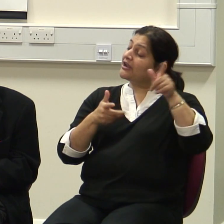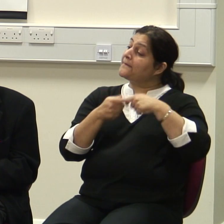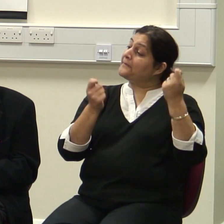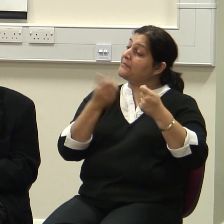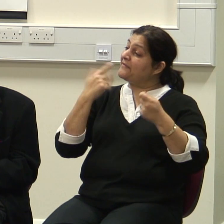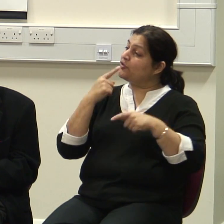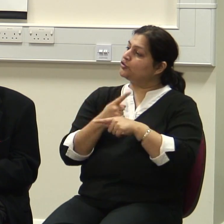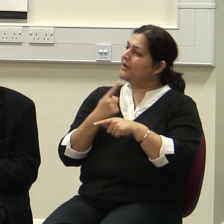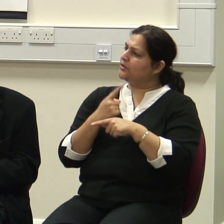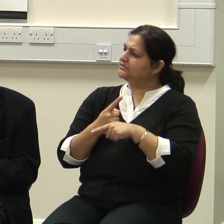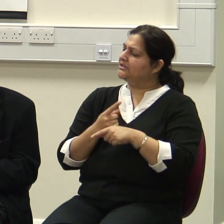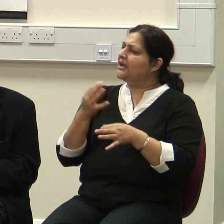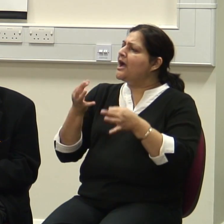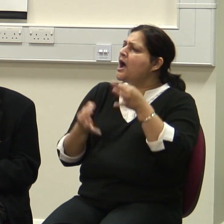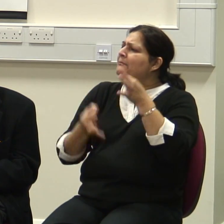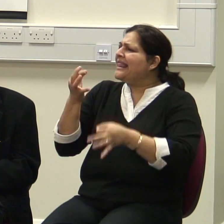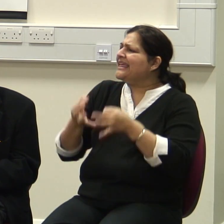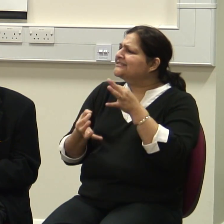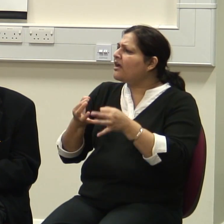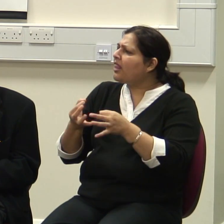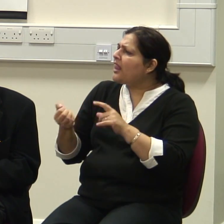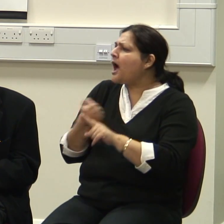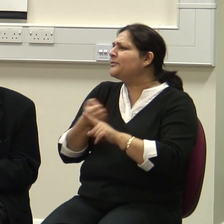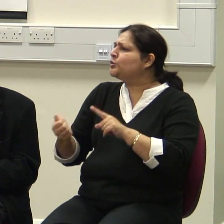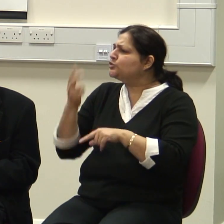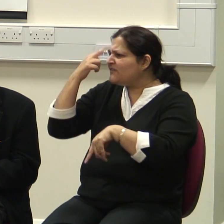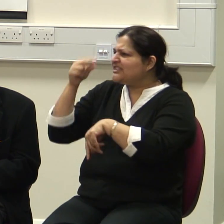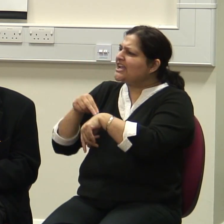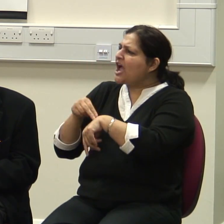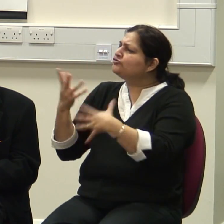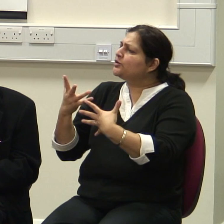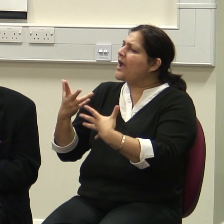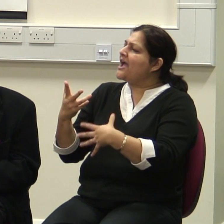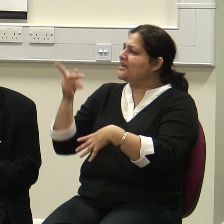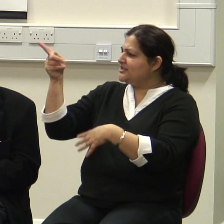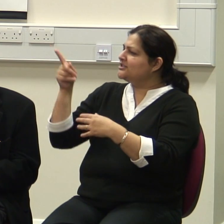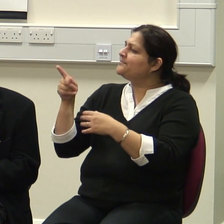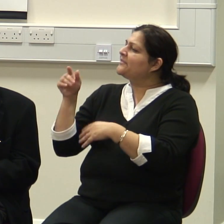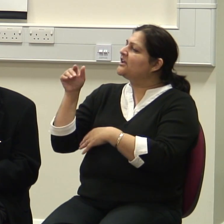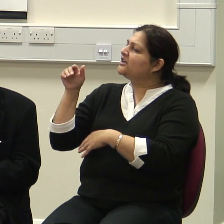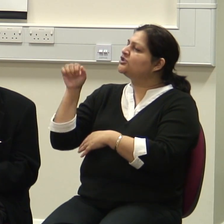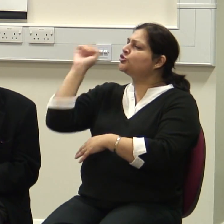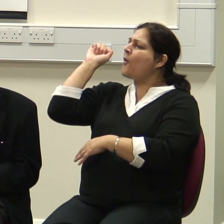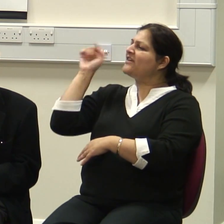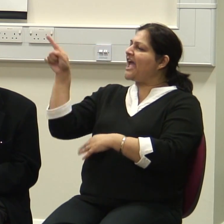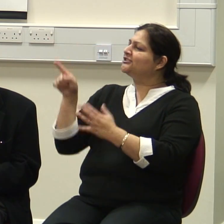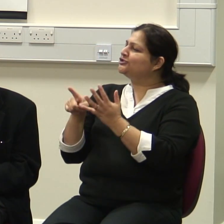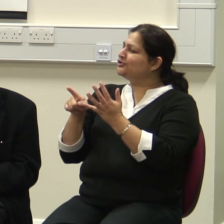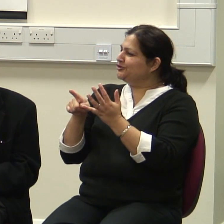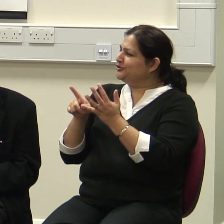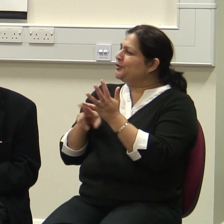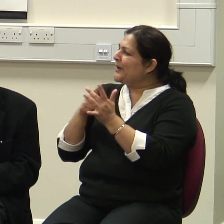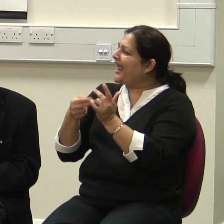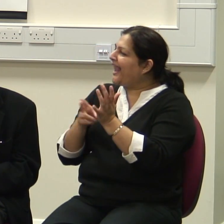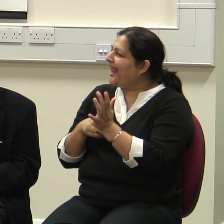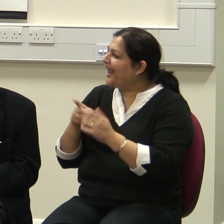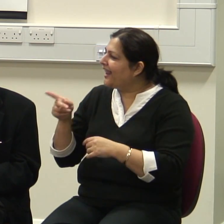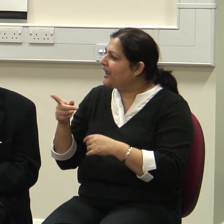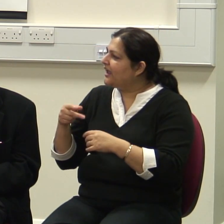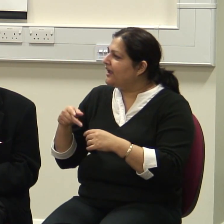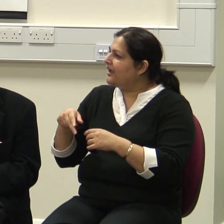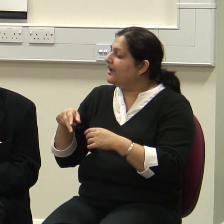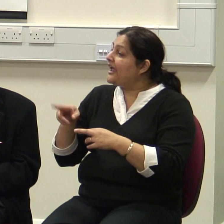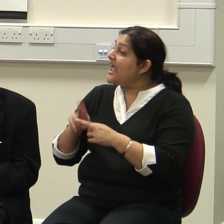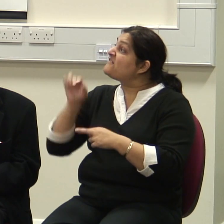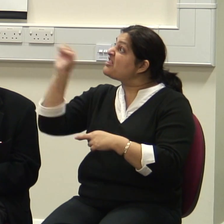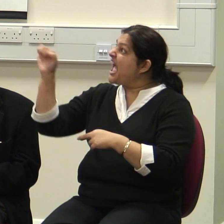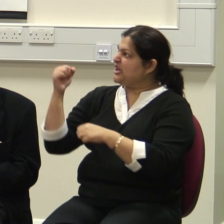psychiatry in the Soviet Union. If they do it it’s abuse, if we do it it’s great